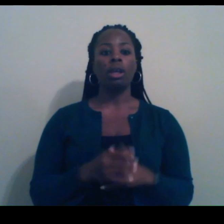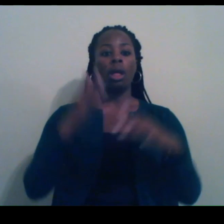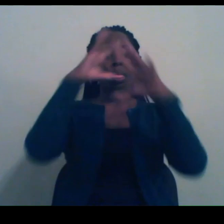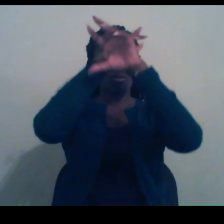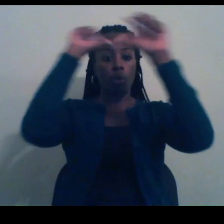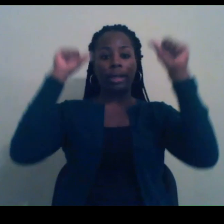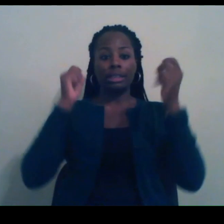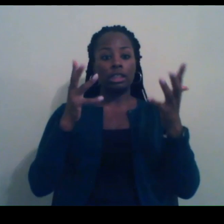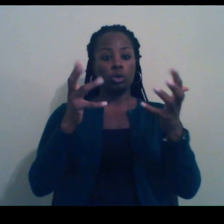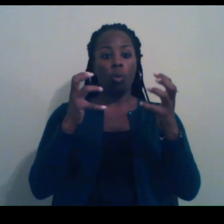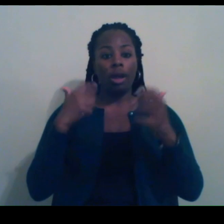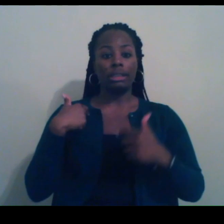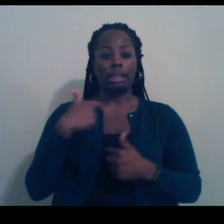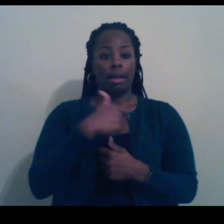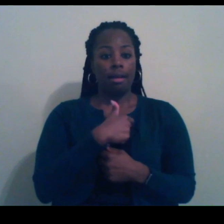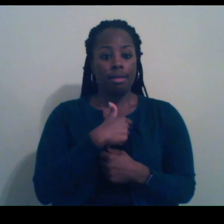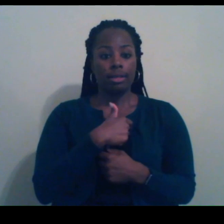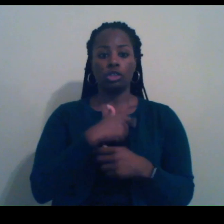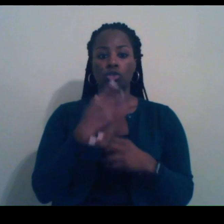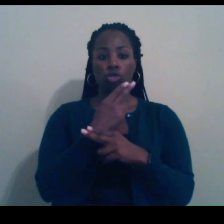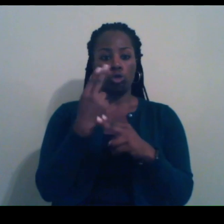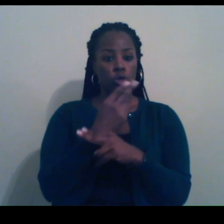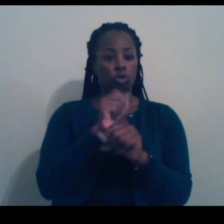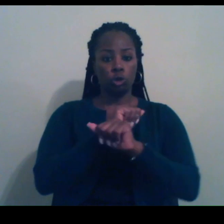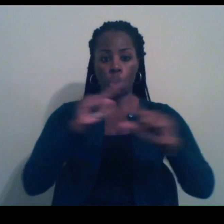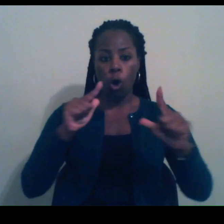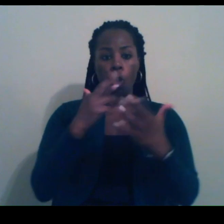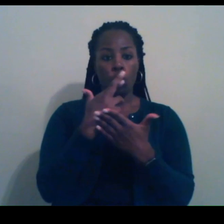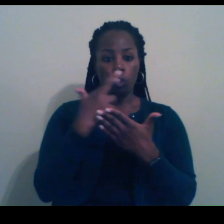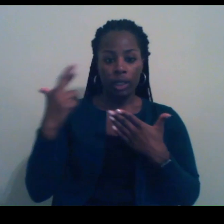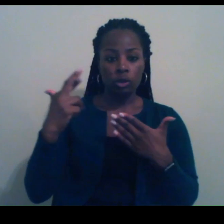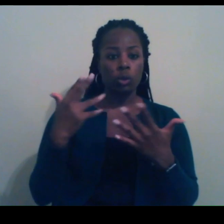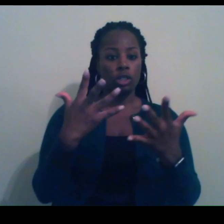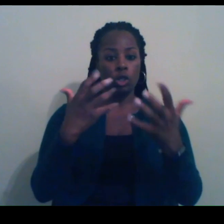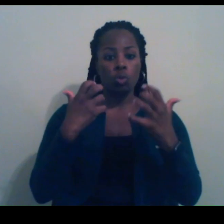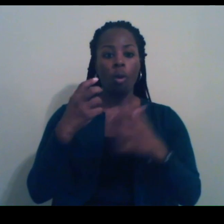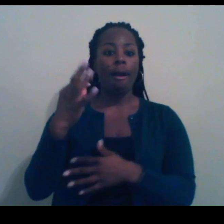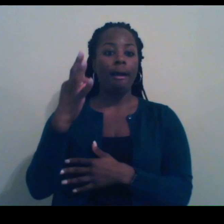and to bring the very best minds in this country to bear on this effort and